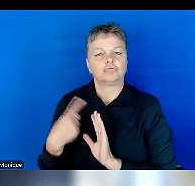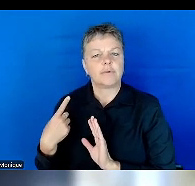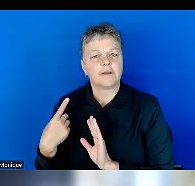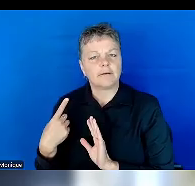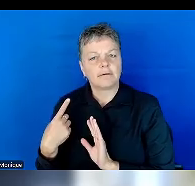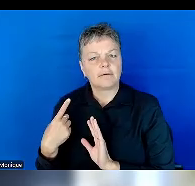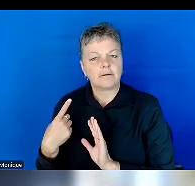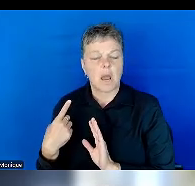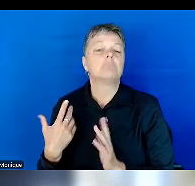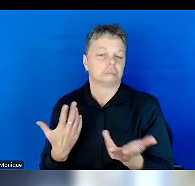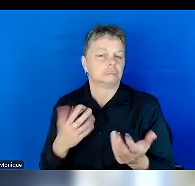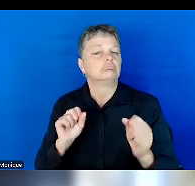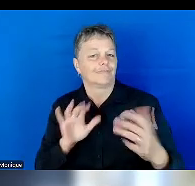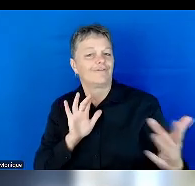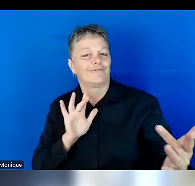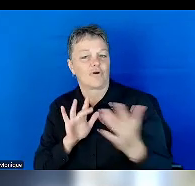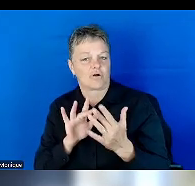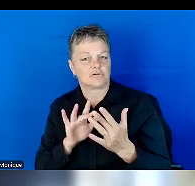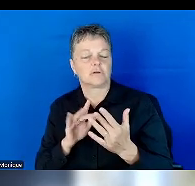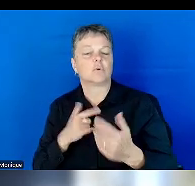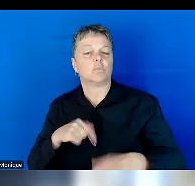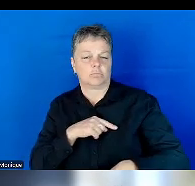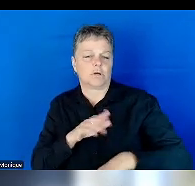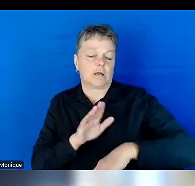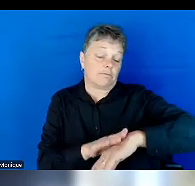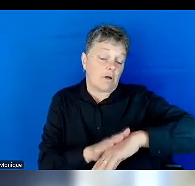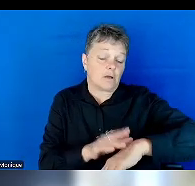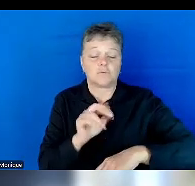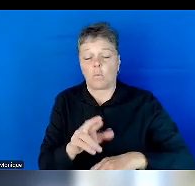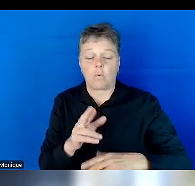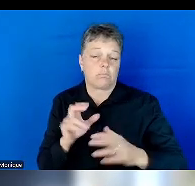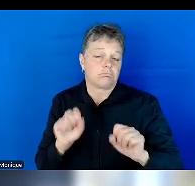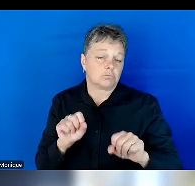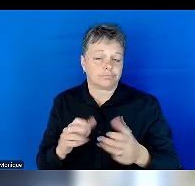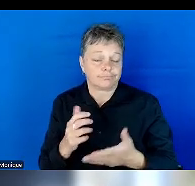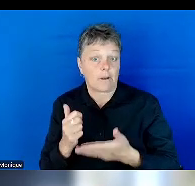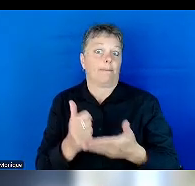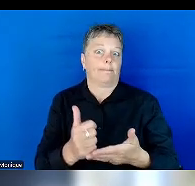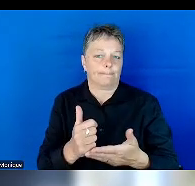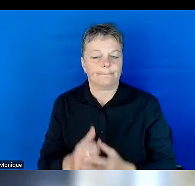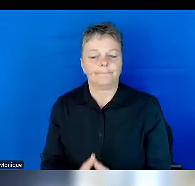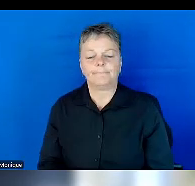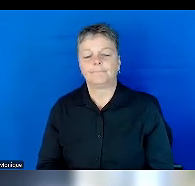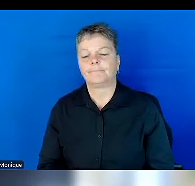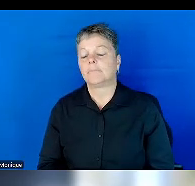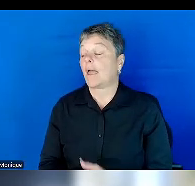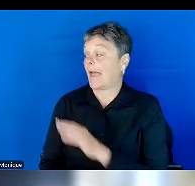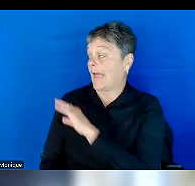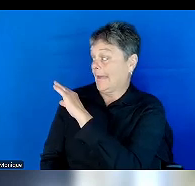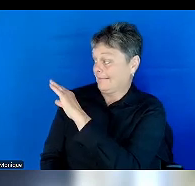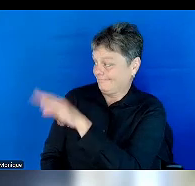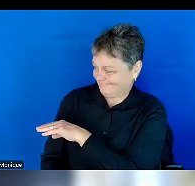then could also give you advice or help in that area. And finally, if you are being discriminated